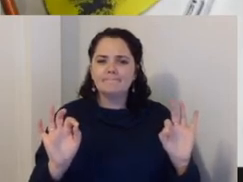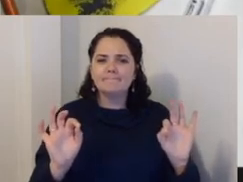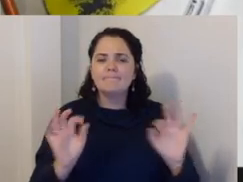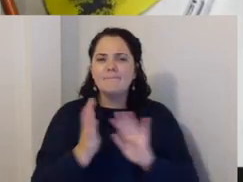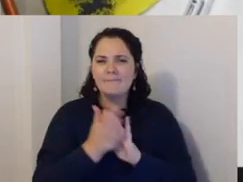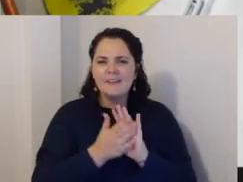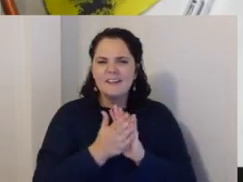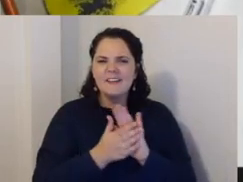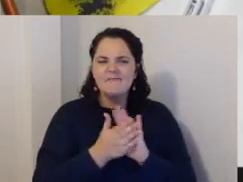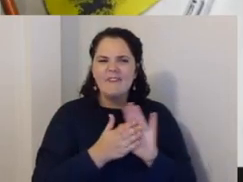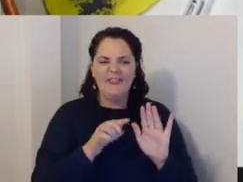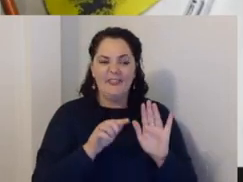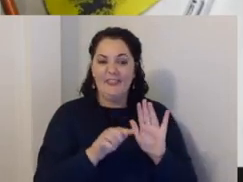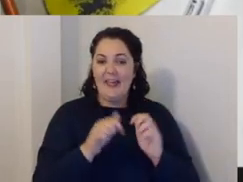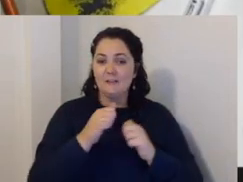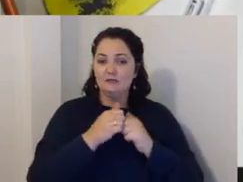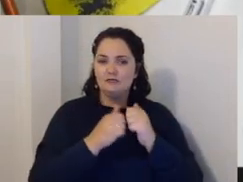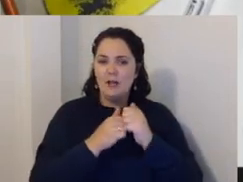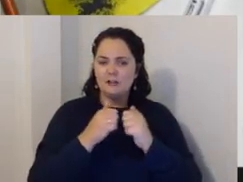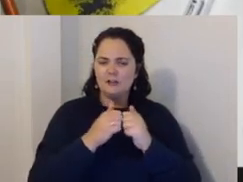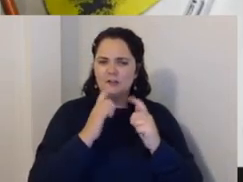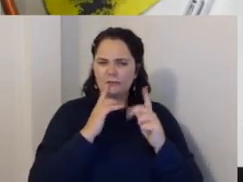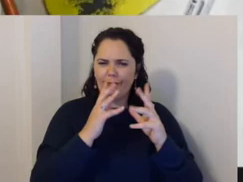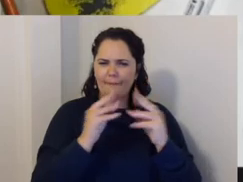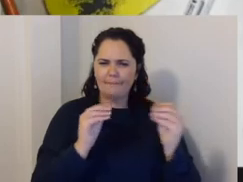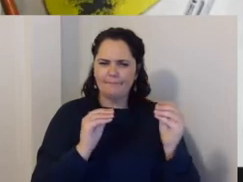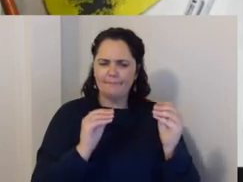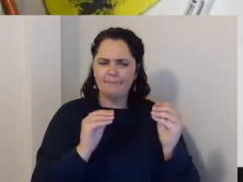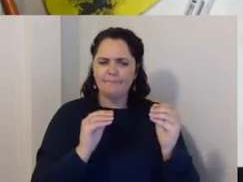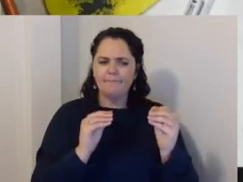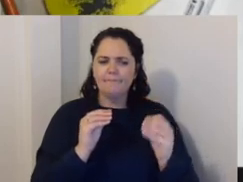so oftentimes people think it's the line you need to have the line to carry the form but